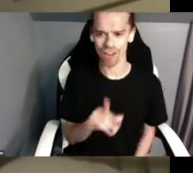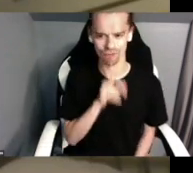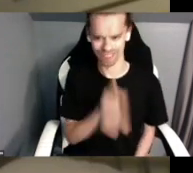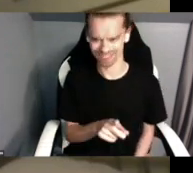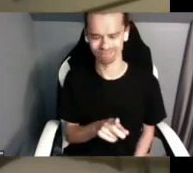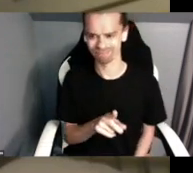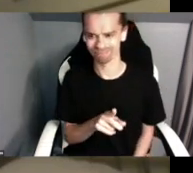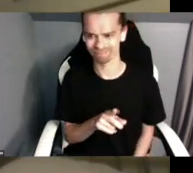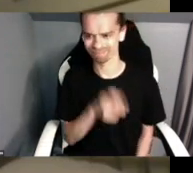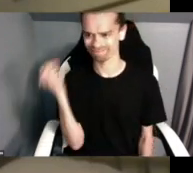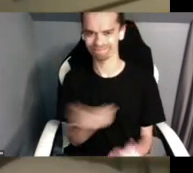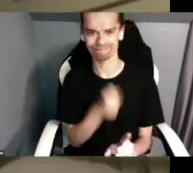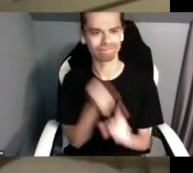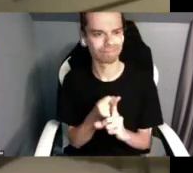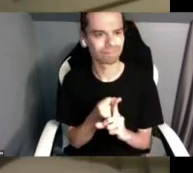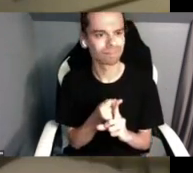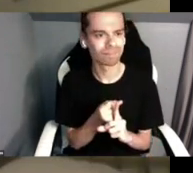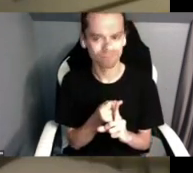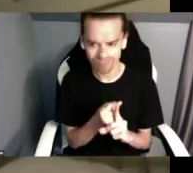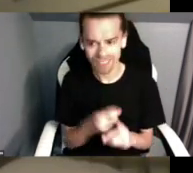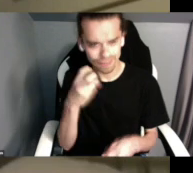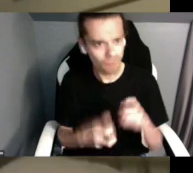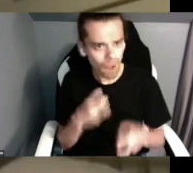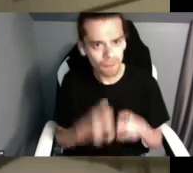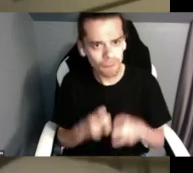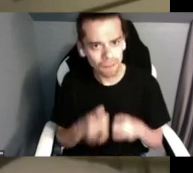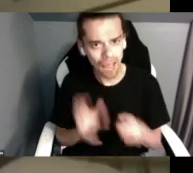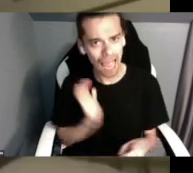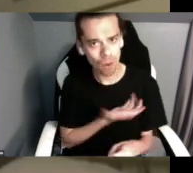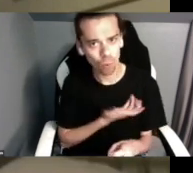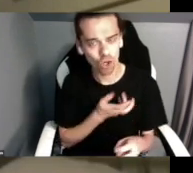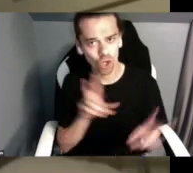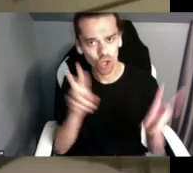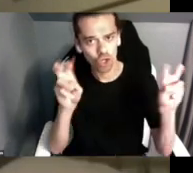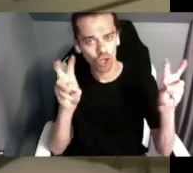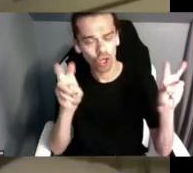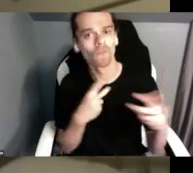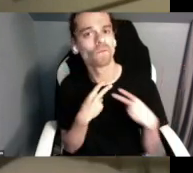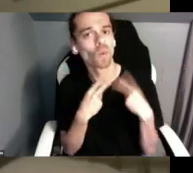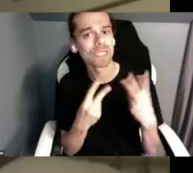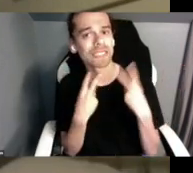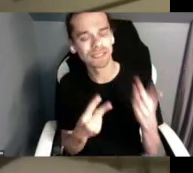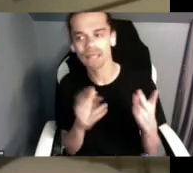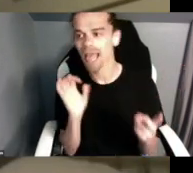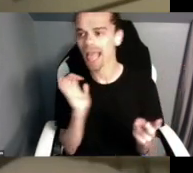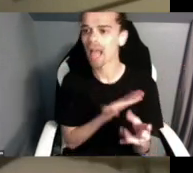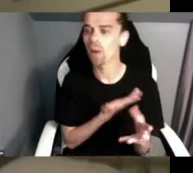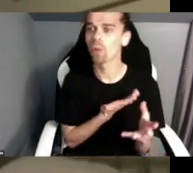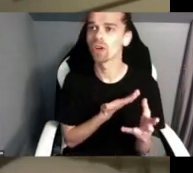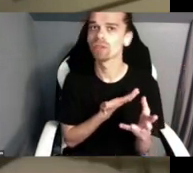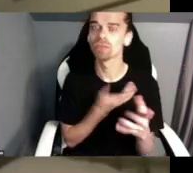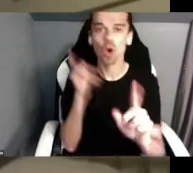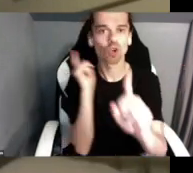our voices are not being captured in a meaningful way. Um, and our priorities are being